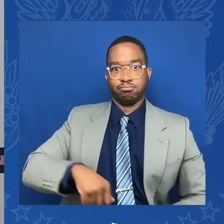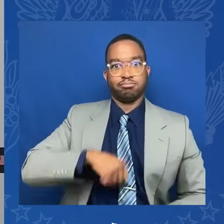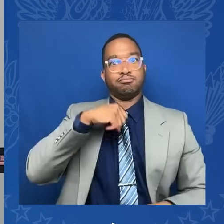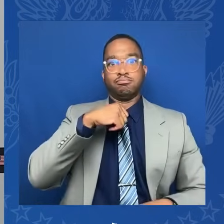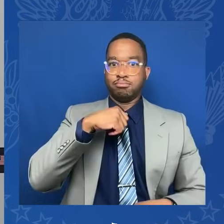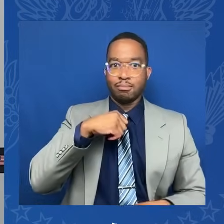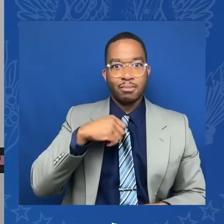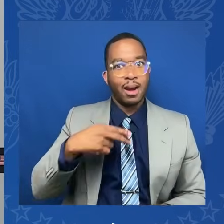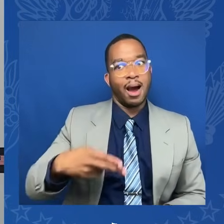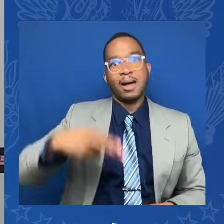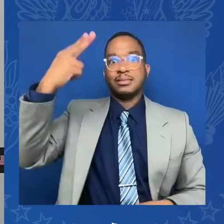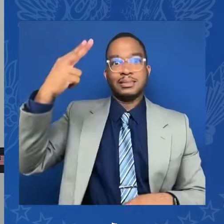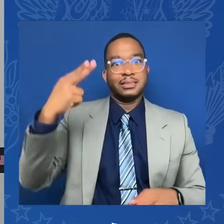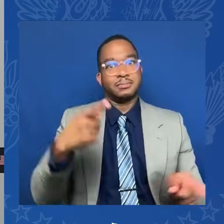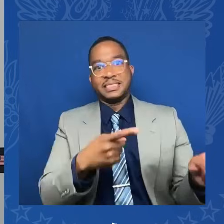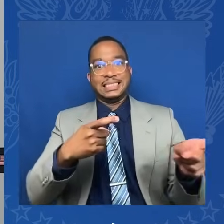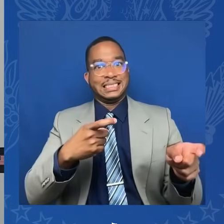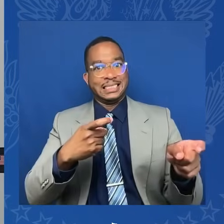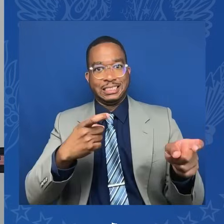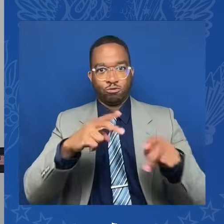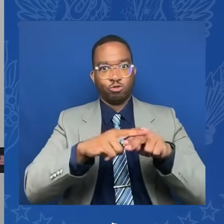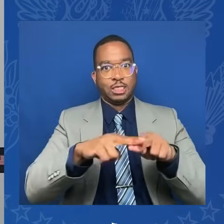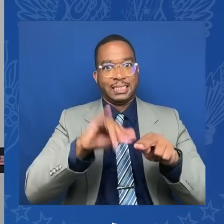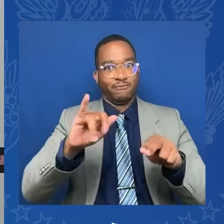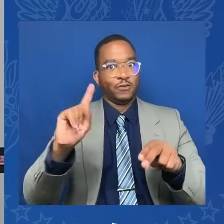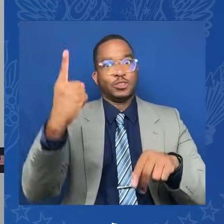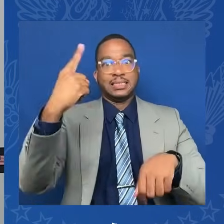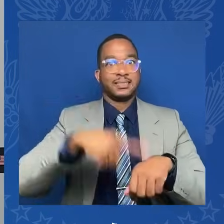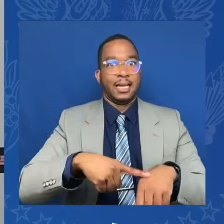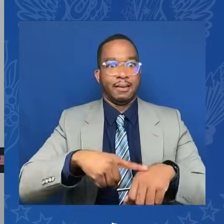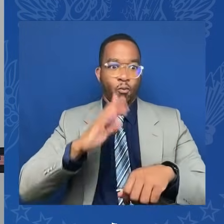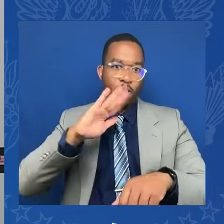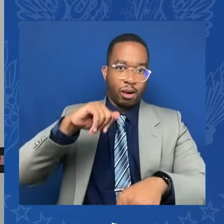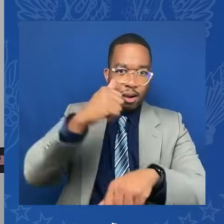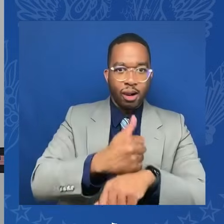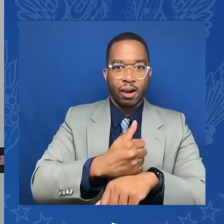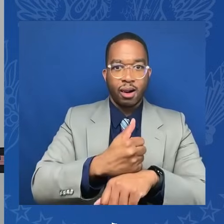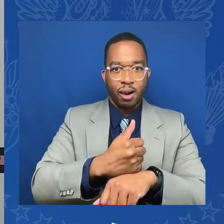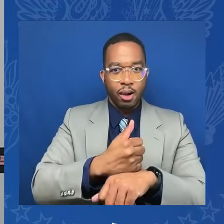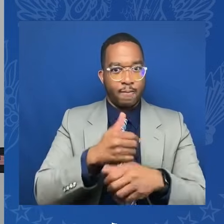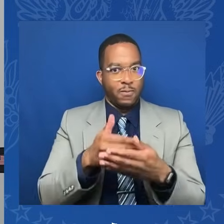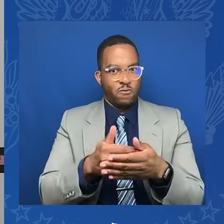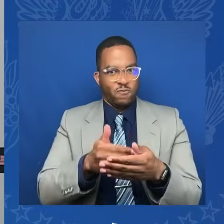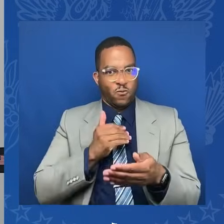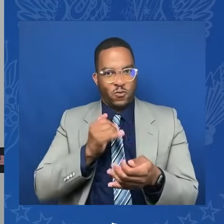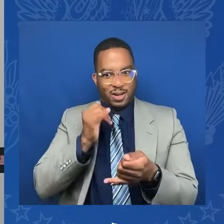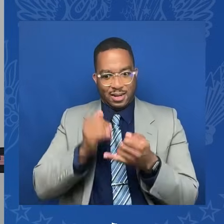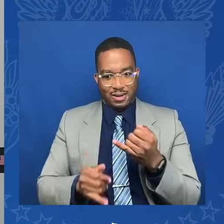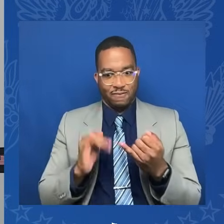will be commissioned in the United States by year's end. And that is also a sign of increased cooperation